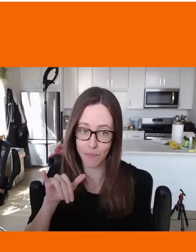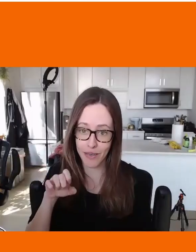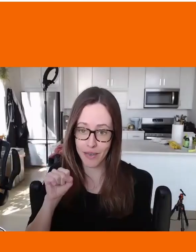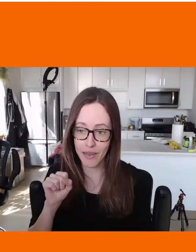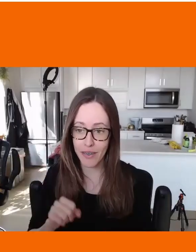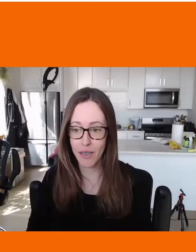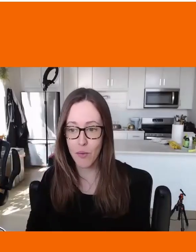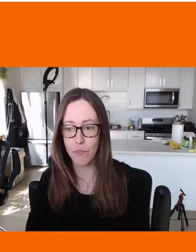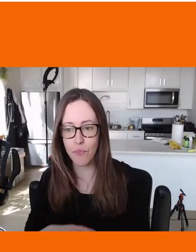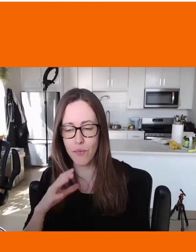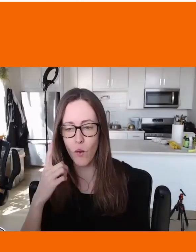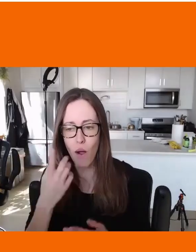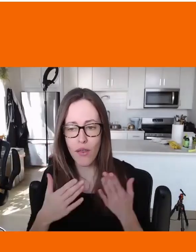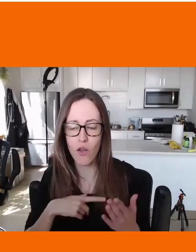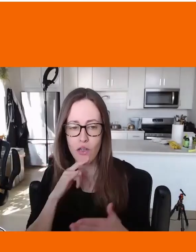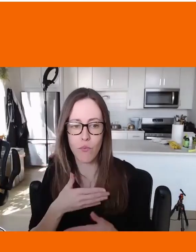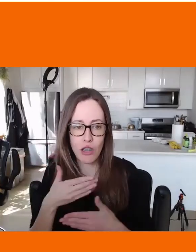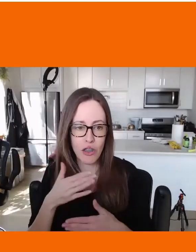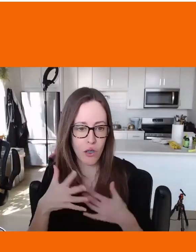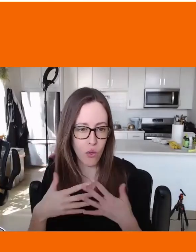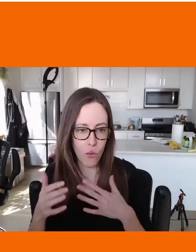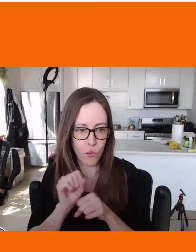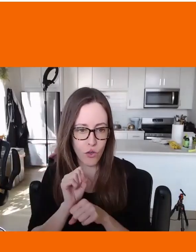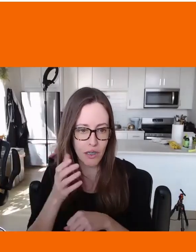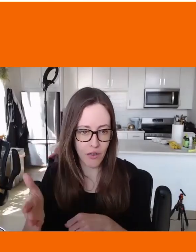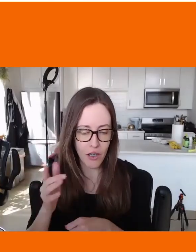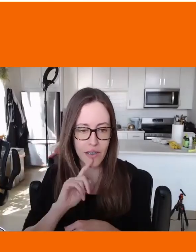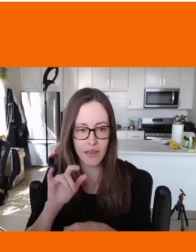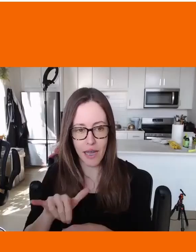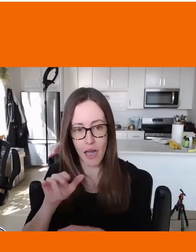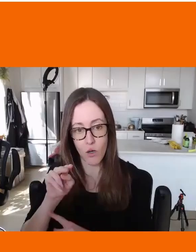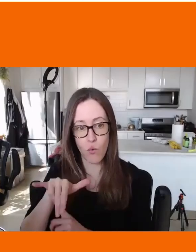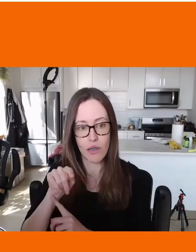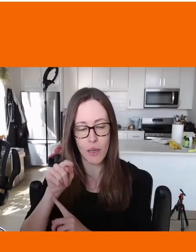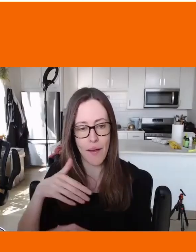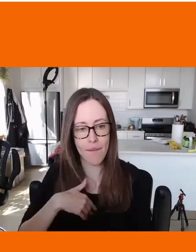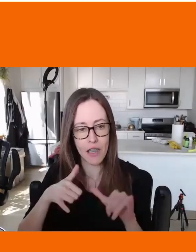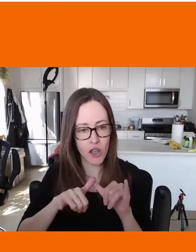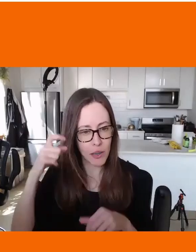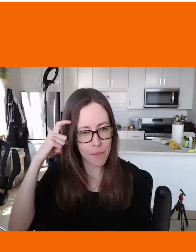There were literally terabytes of data here. One thing I really appreciated about working at the New York